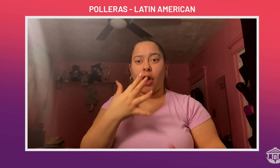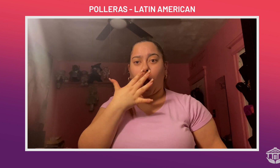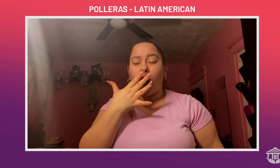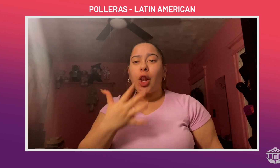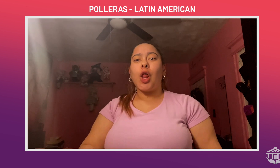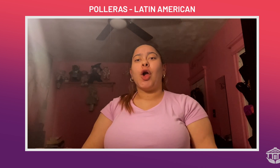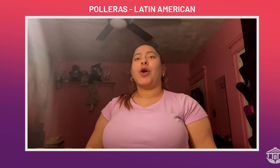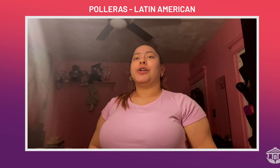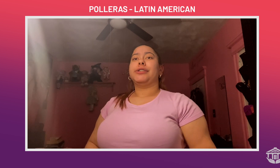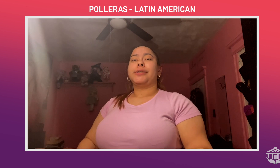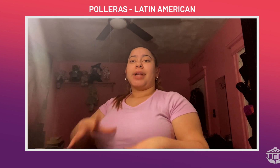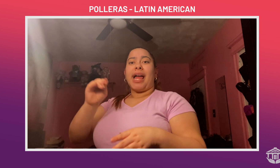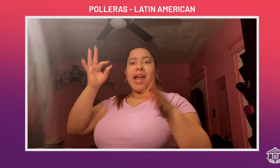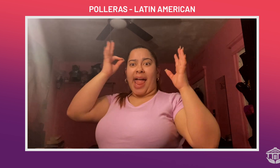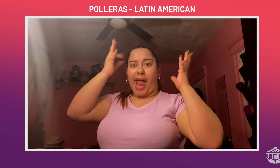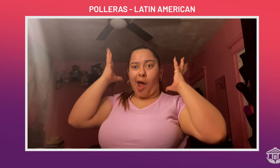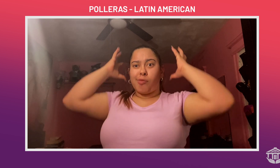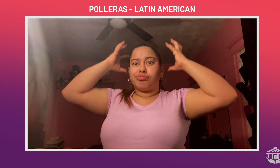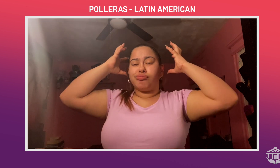completing the look with her hair and make up done too.